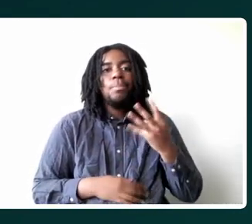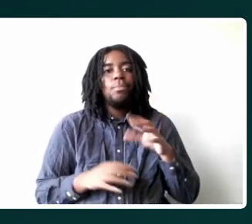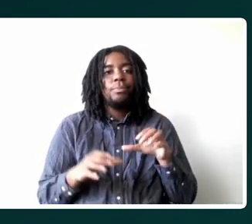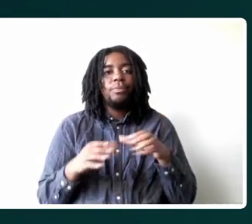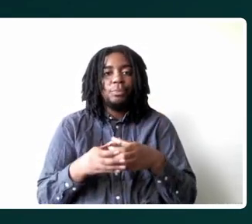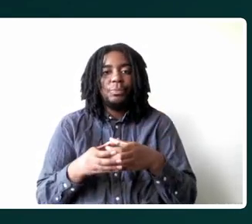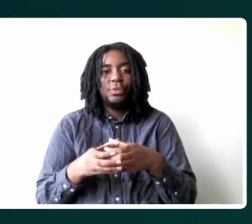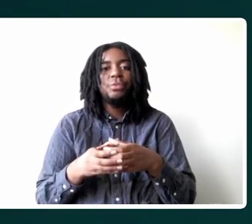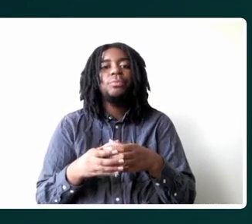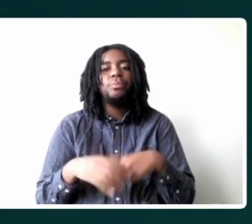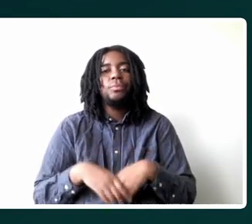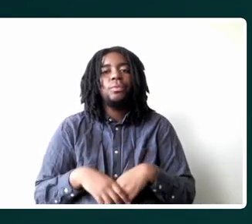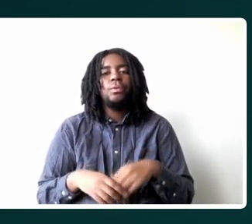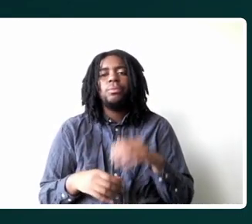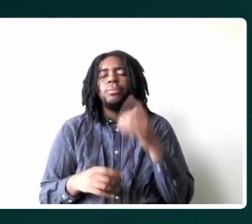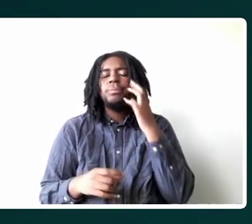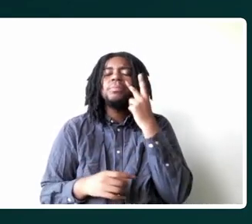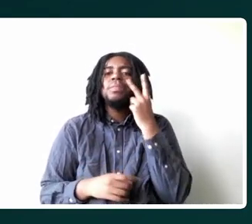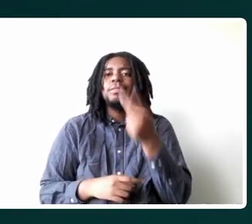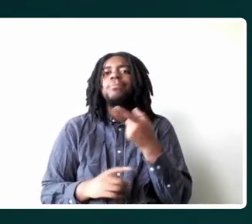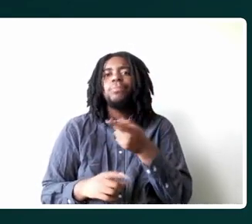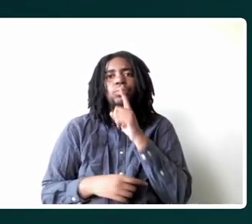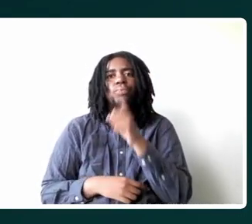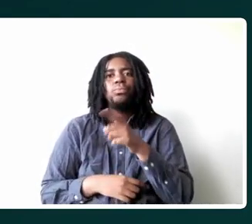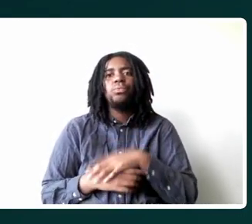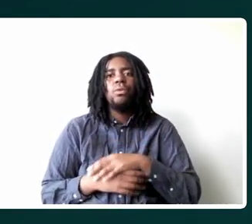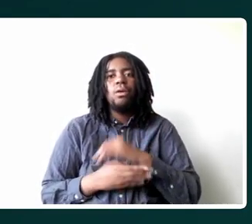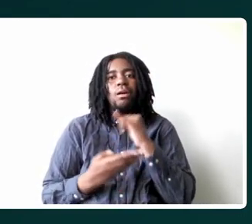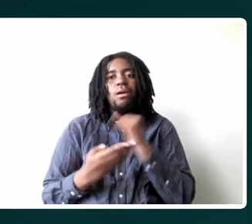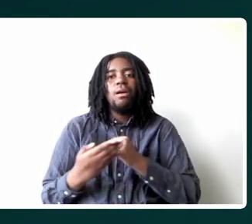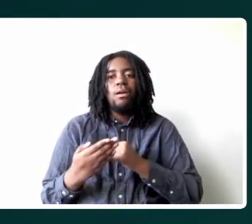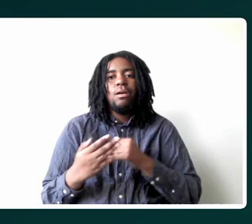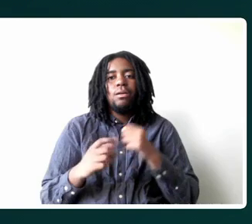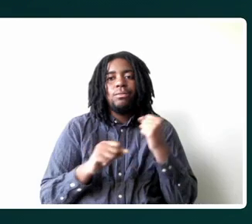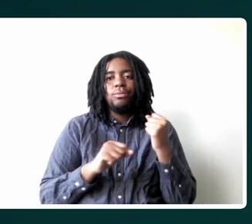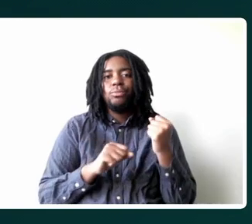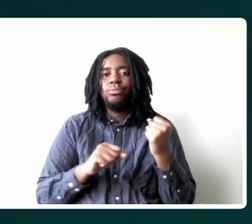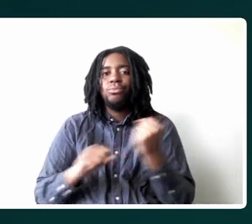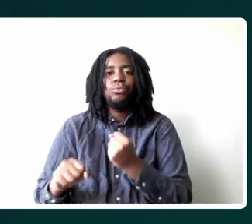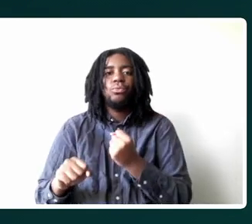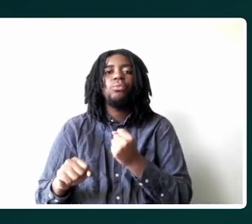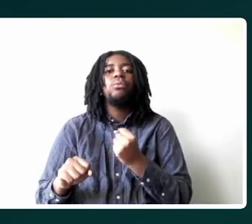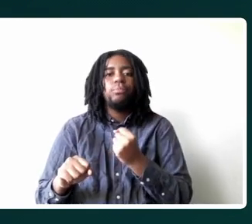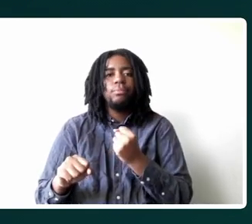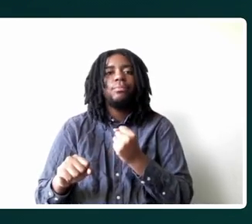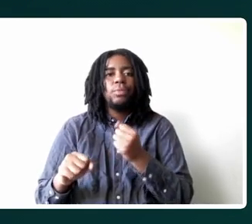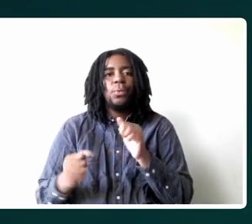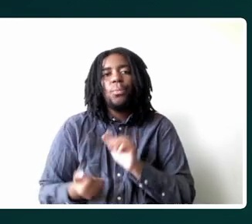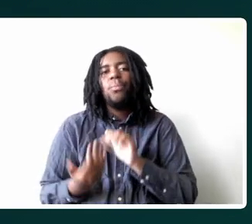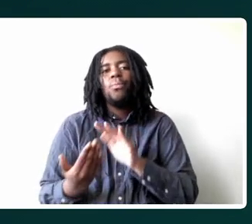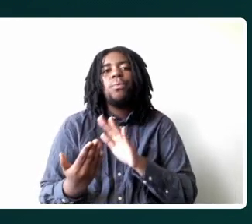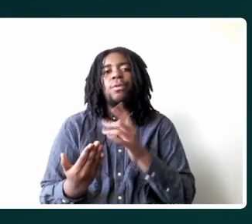very true. Art is a strong conduit for the amplification of voice and the strengthening